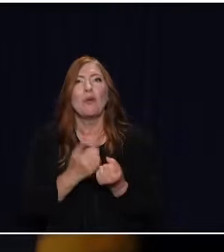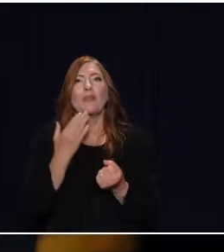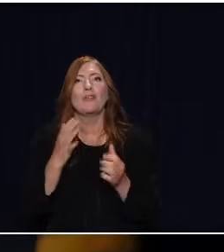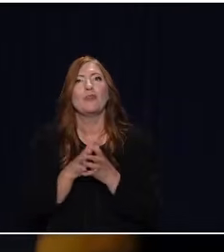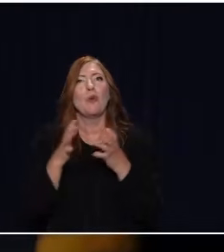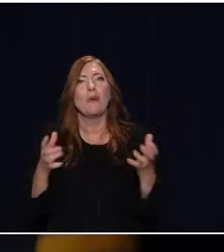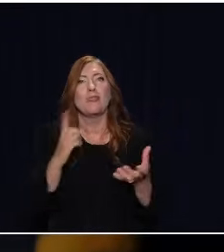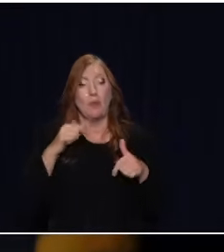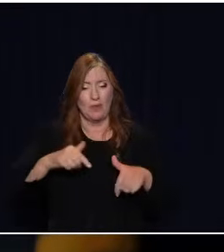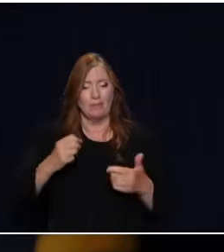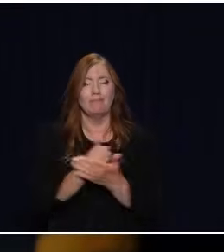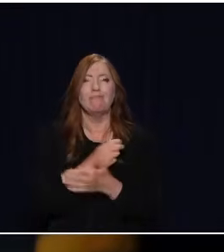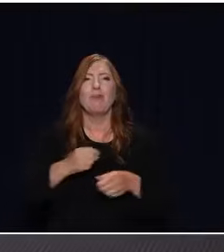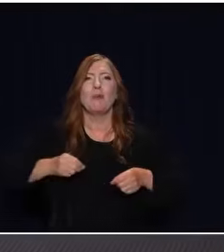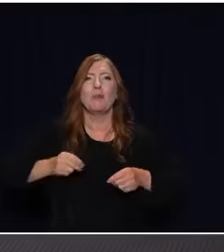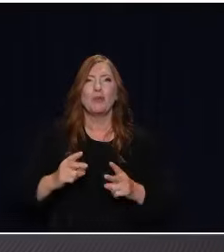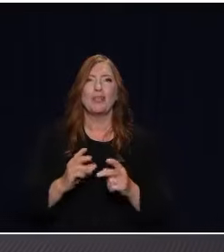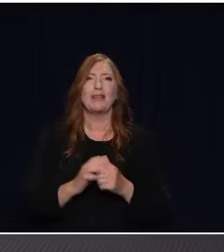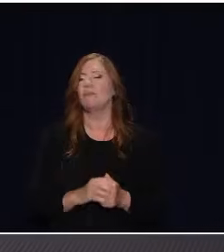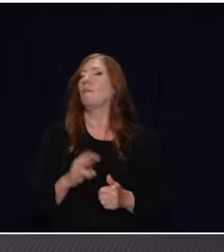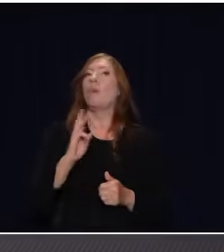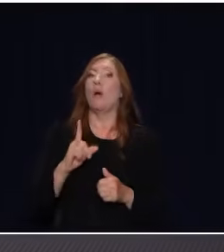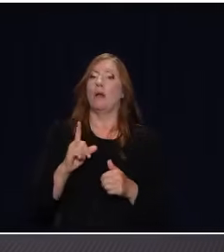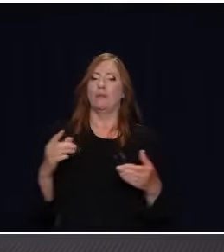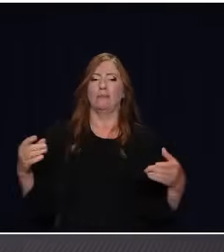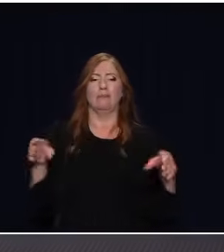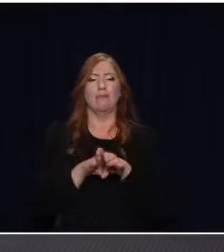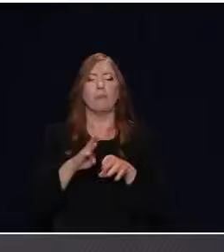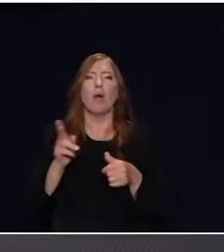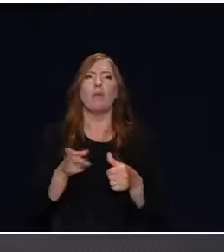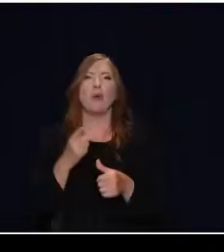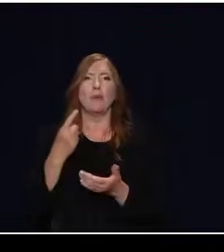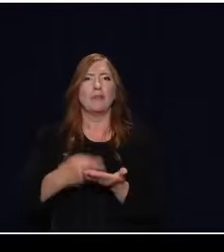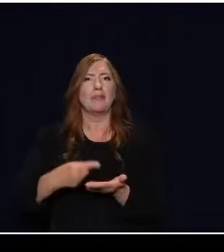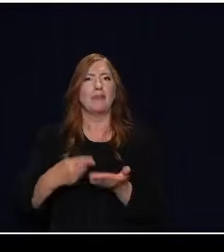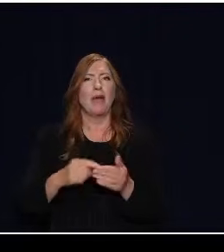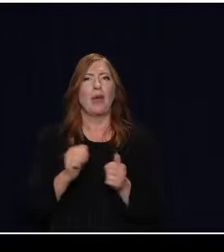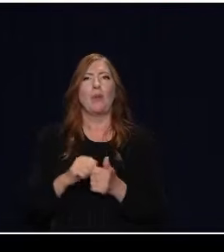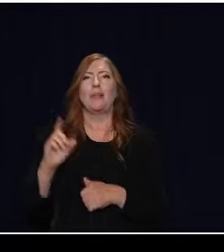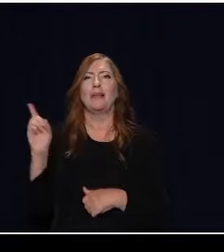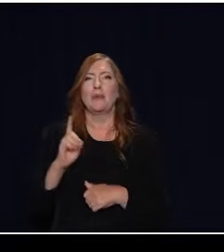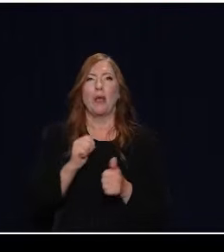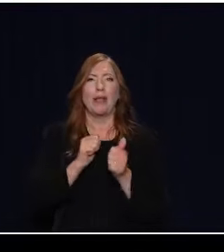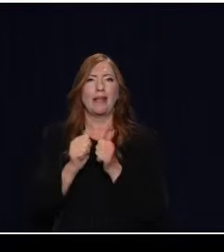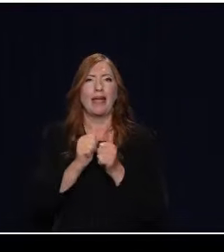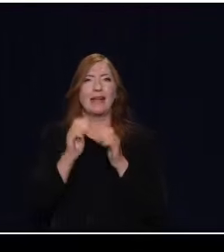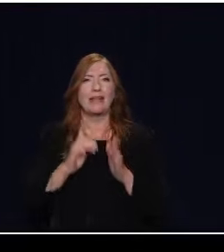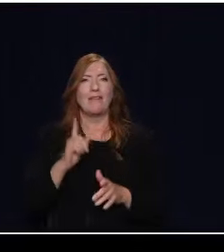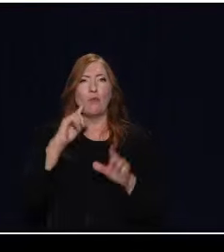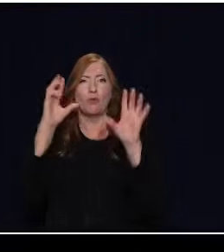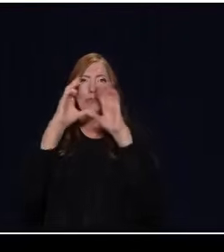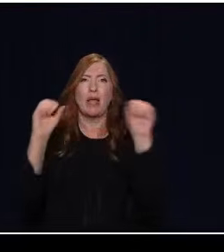ARIZONA. AND I HOPE TO EARN YOUR SUPPORT. THANK YOU SO MUCH FOR THIS OPPORTUNITY.